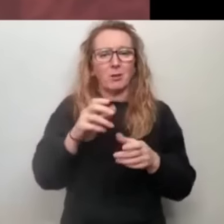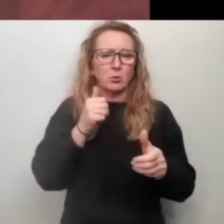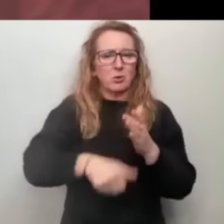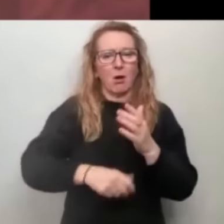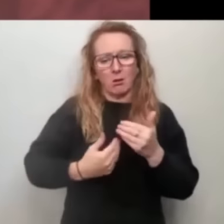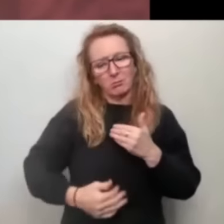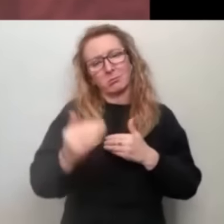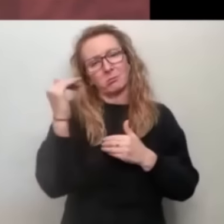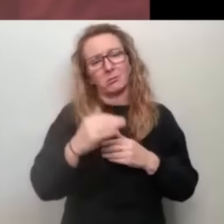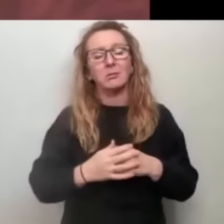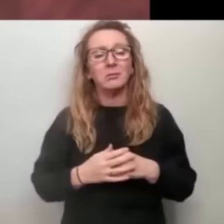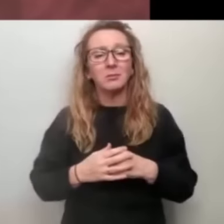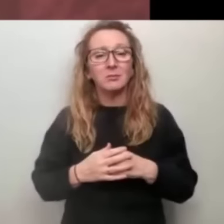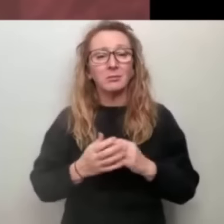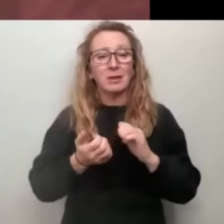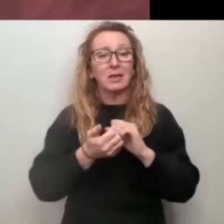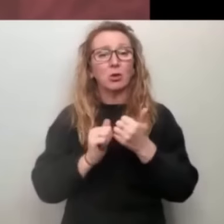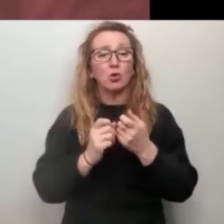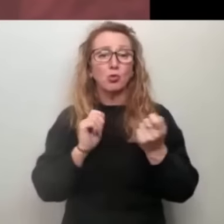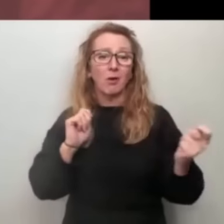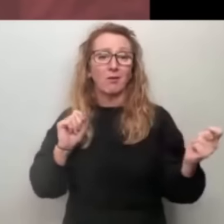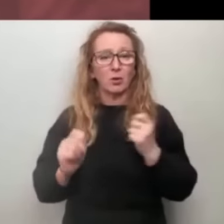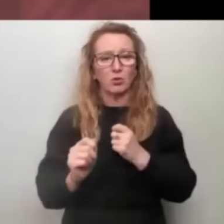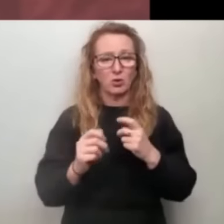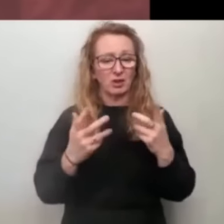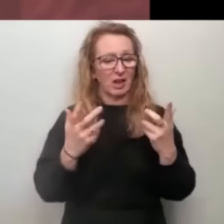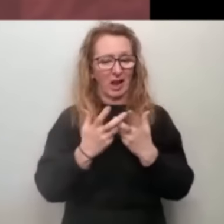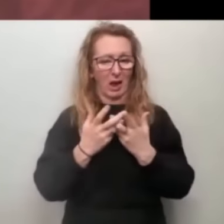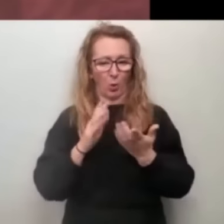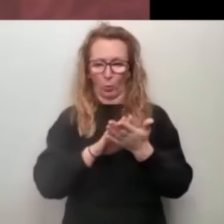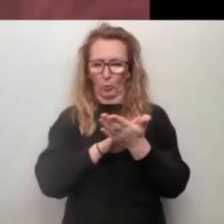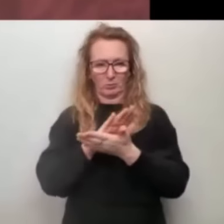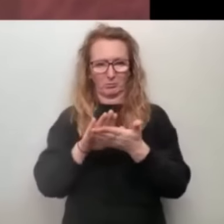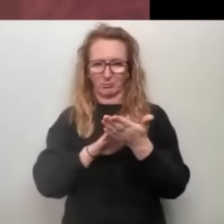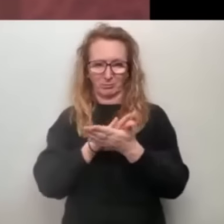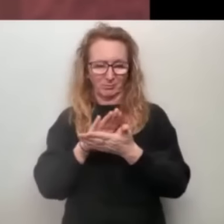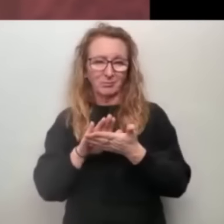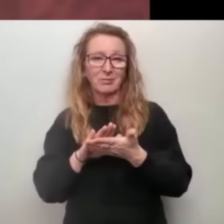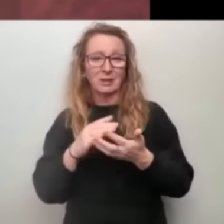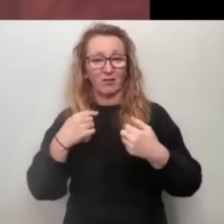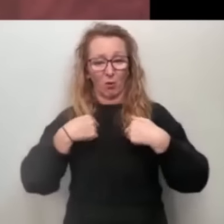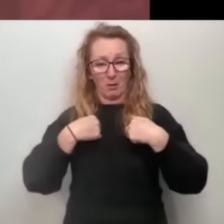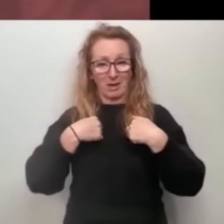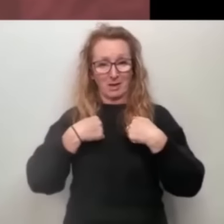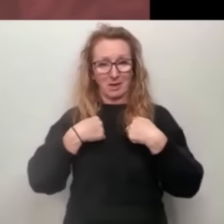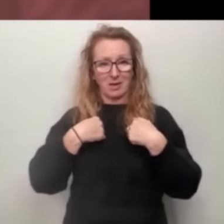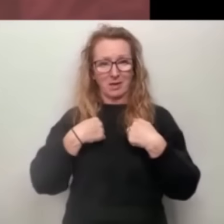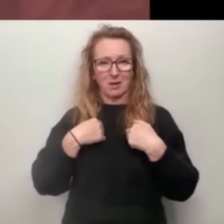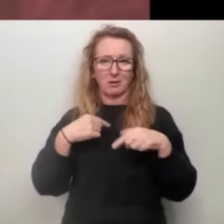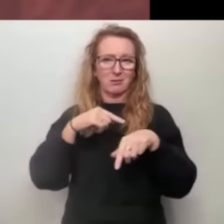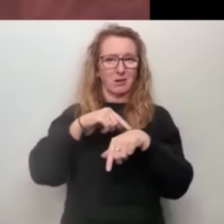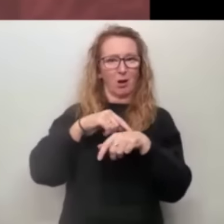The industrial revolution, however we might define it, was in my mind at least a time of magic.